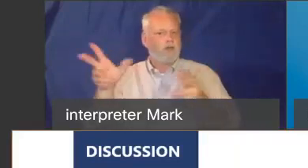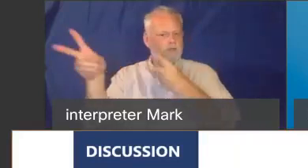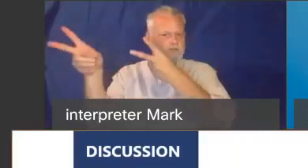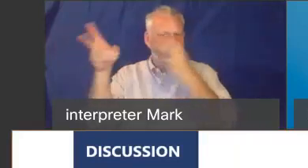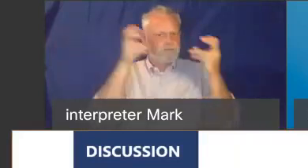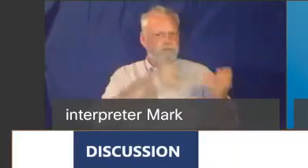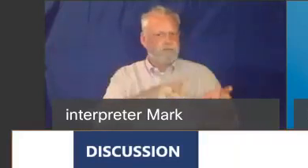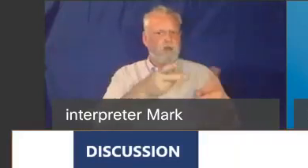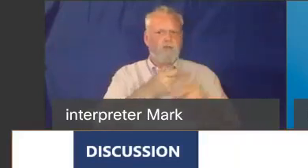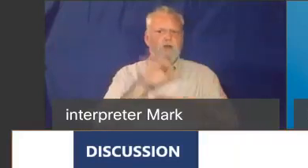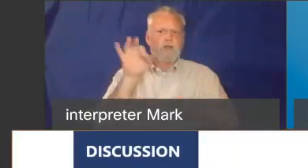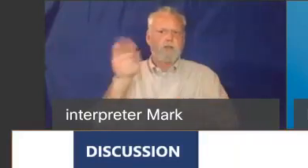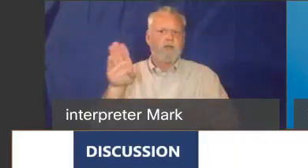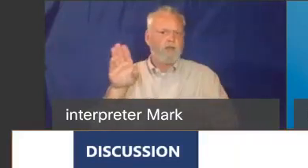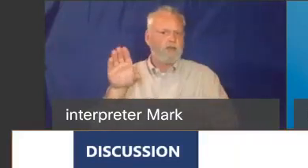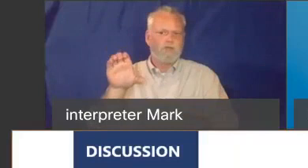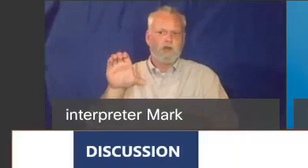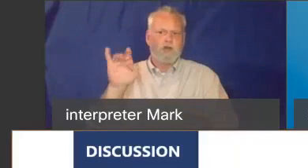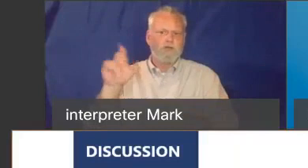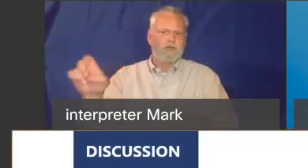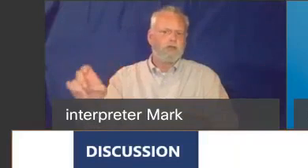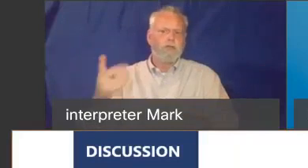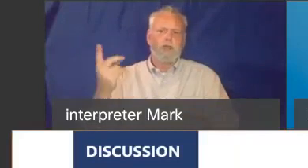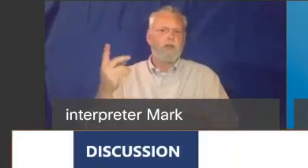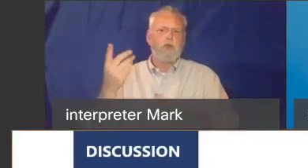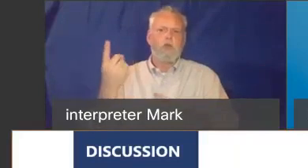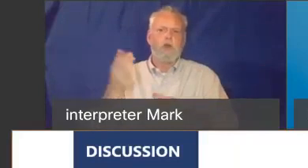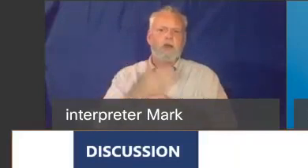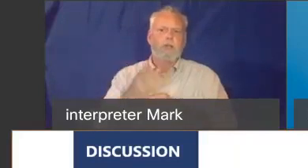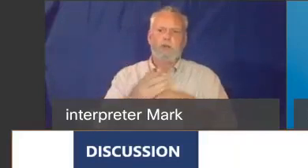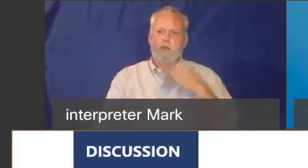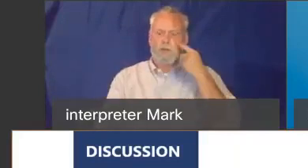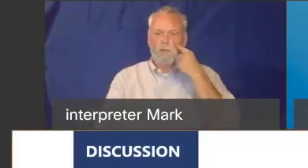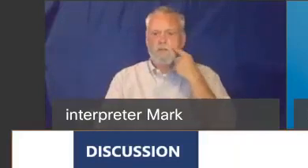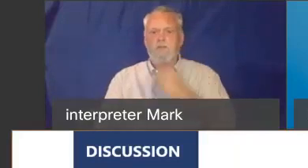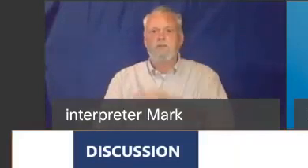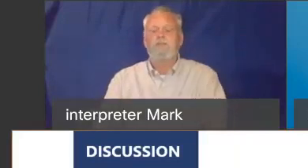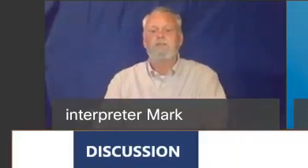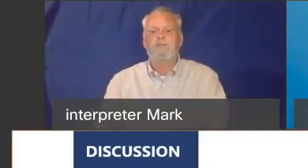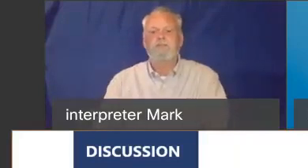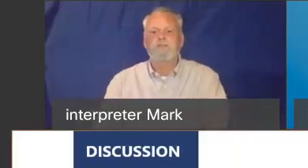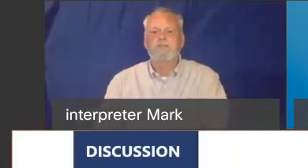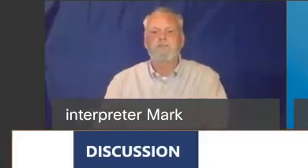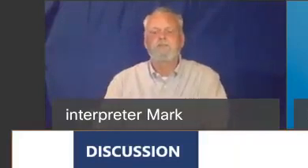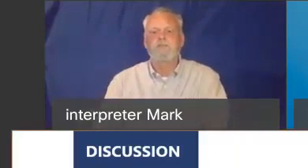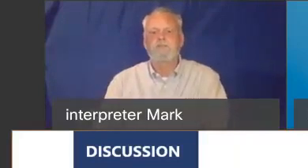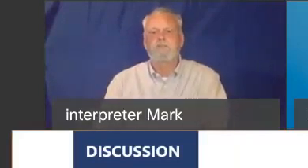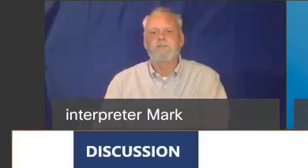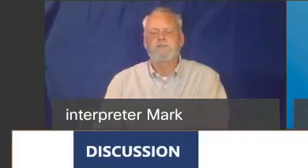The Facebook channel, and maybe we can take 1 in between or with a. Offer offer to do that um.